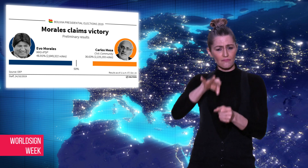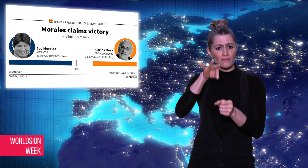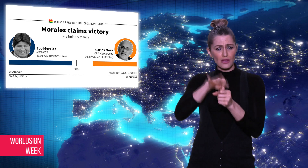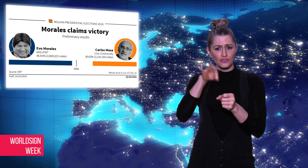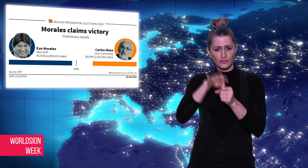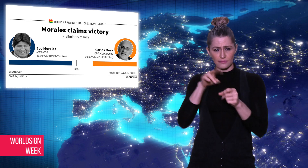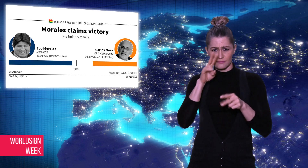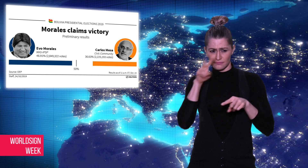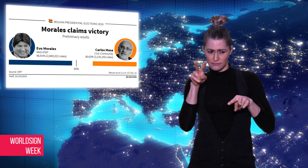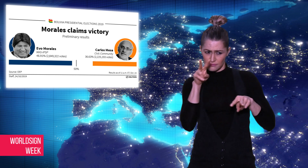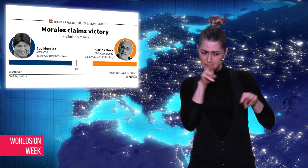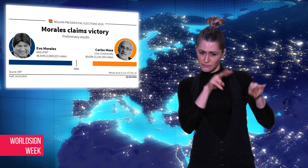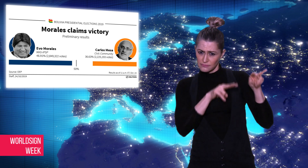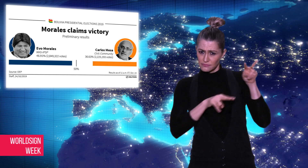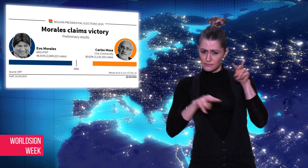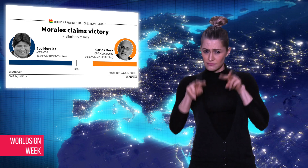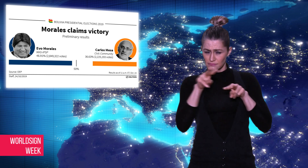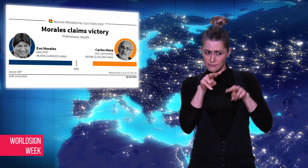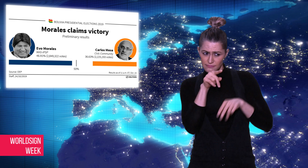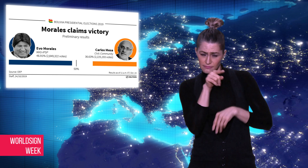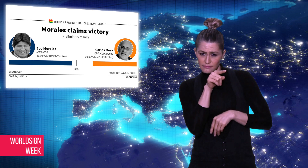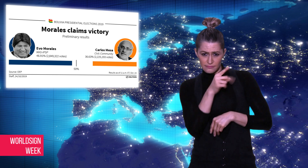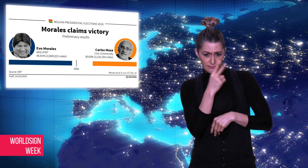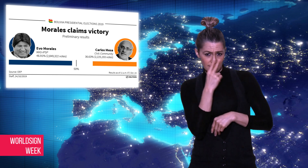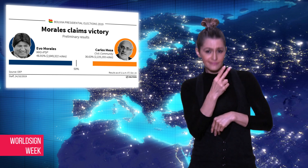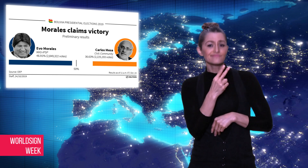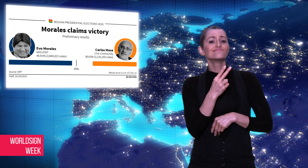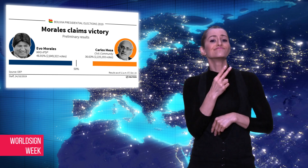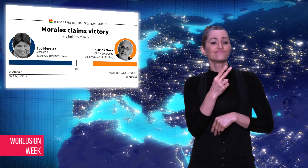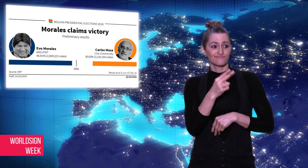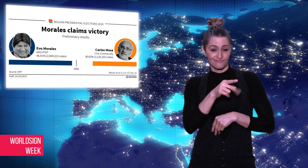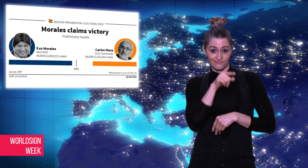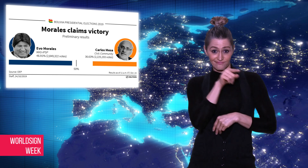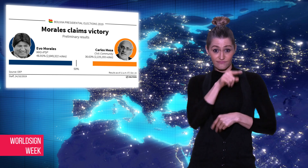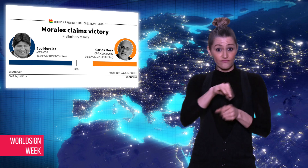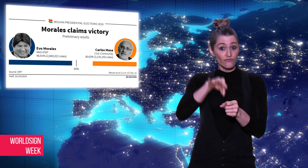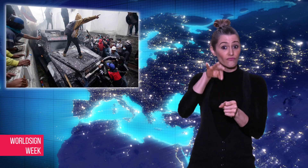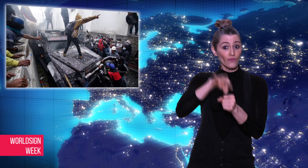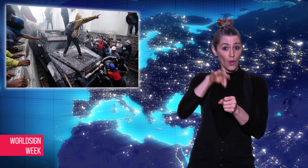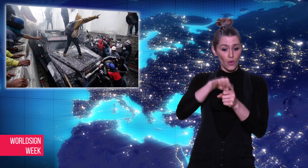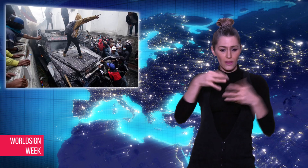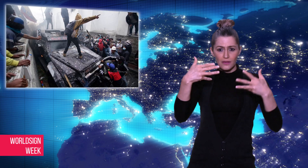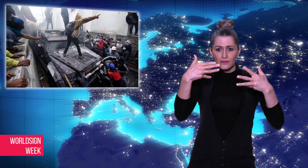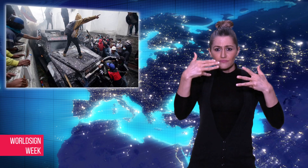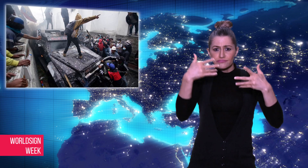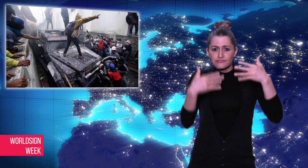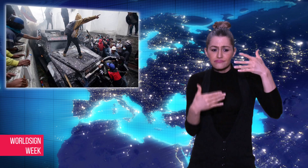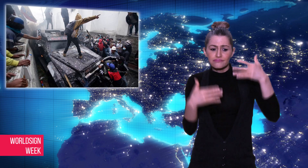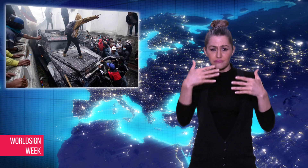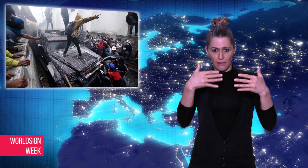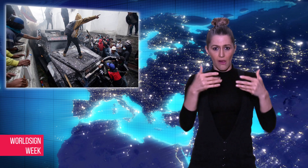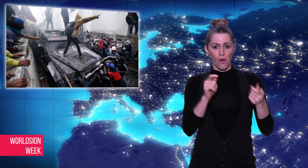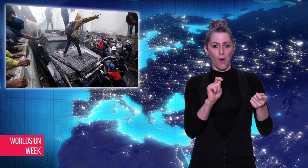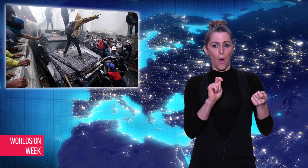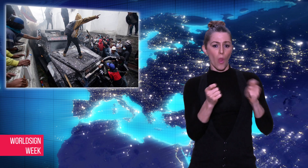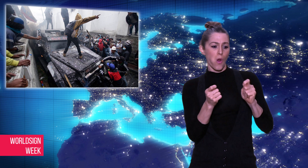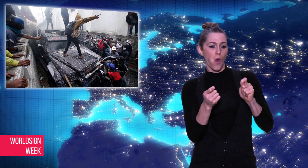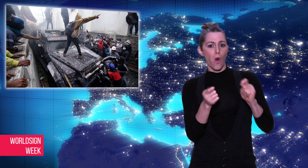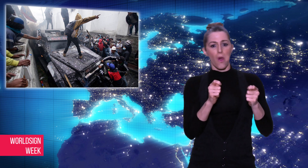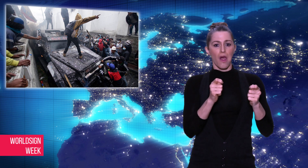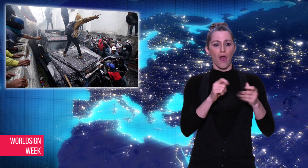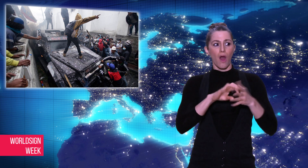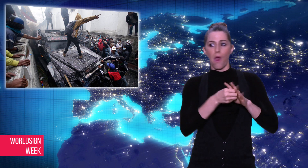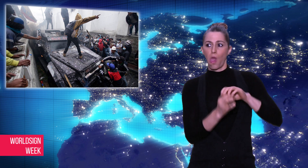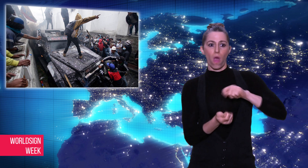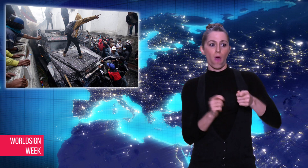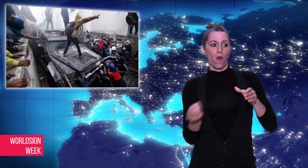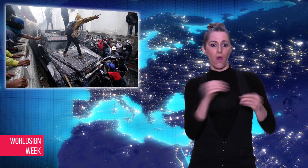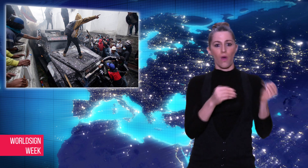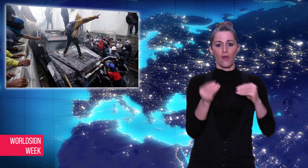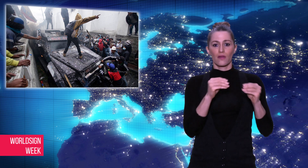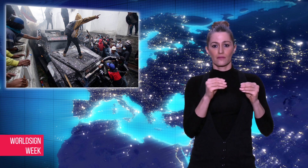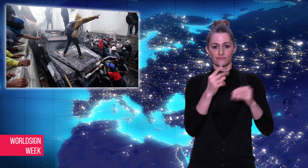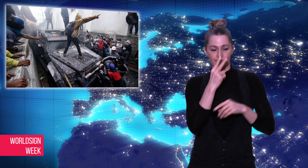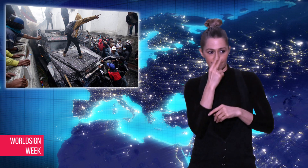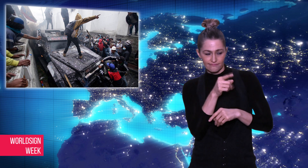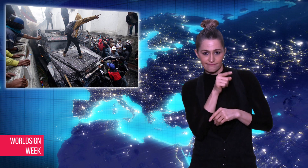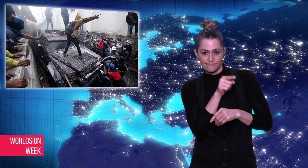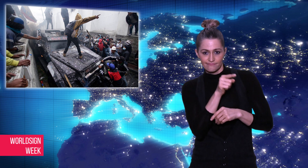International election monitors state that voting